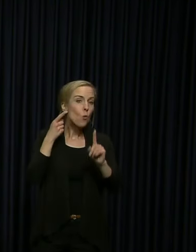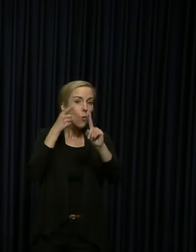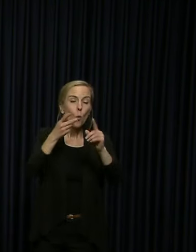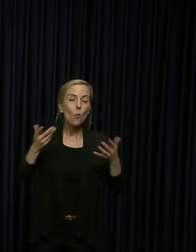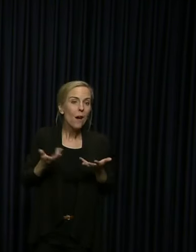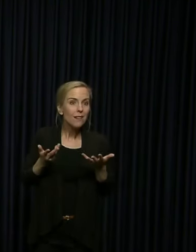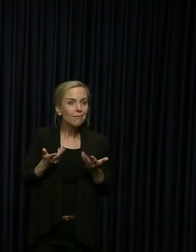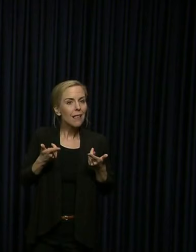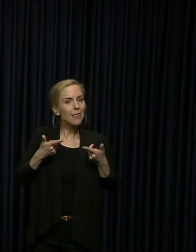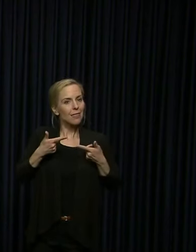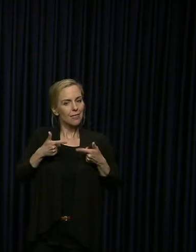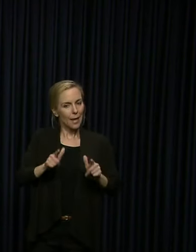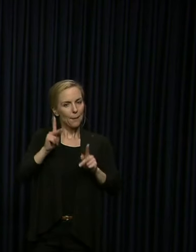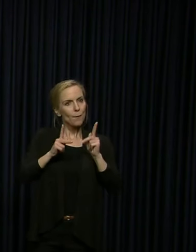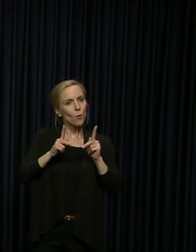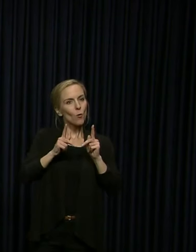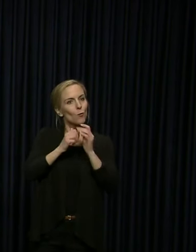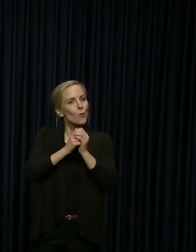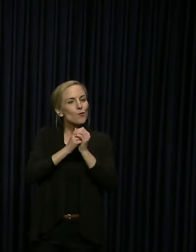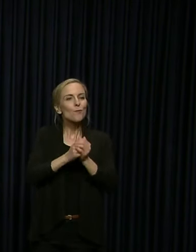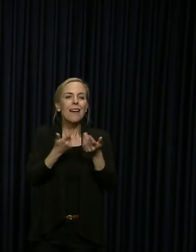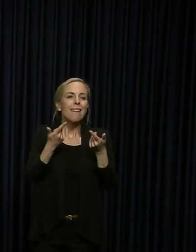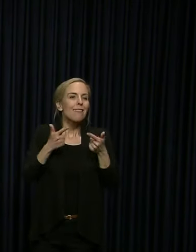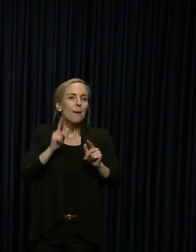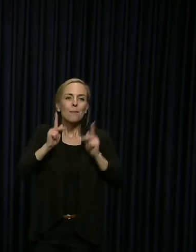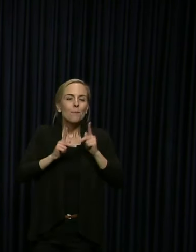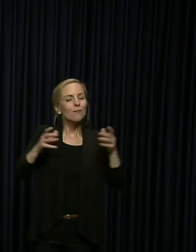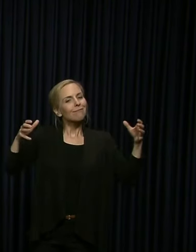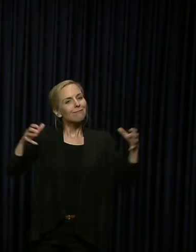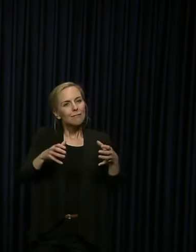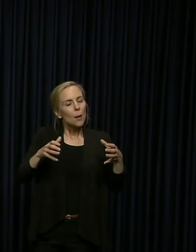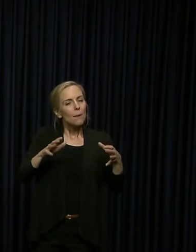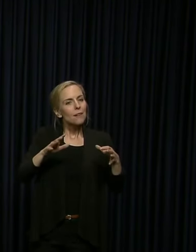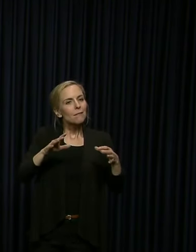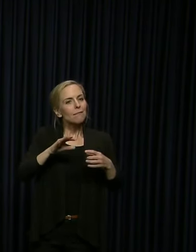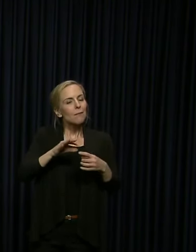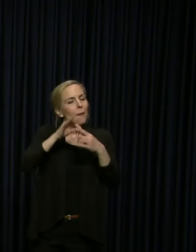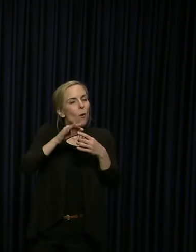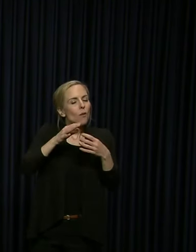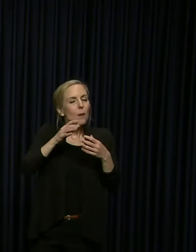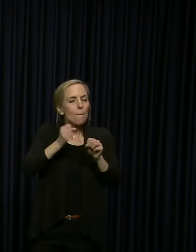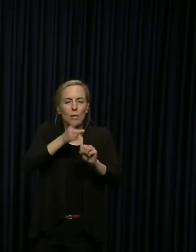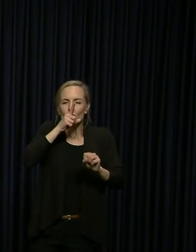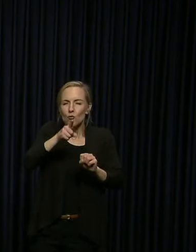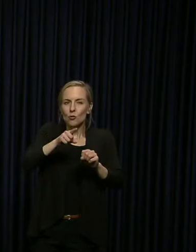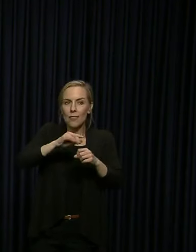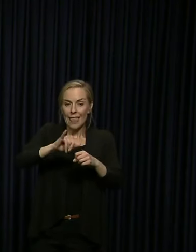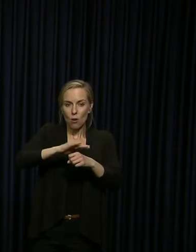I KNOW THAT IF THERE IS A GROUP THAT IS STILL MEETING INSIDE OF A BUILDING, THAT THIS IS BEING